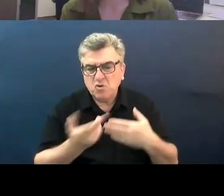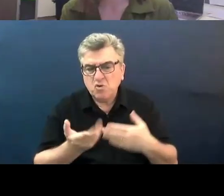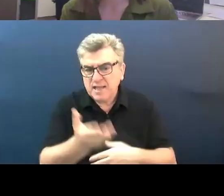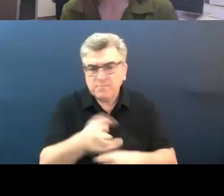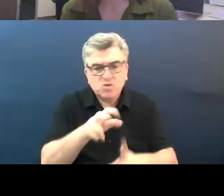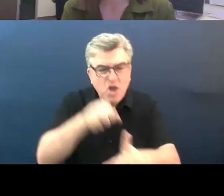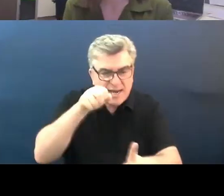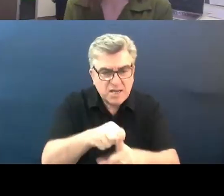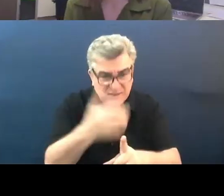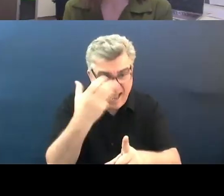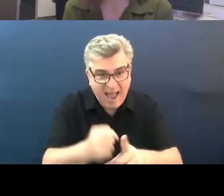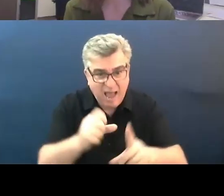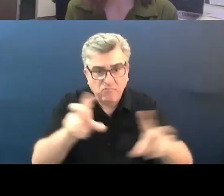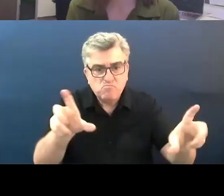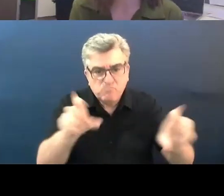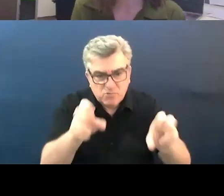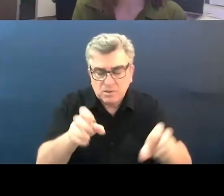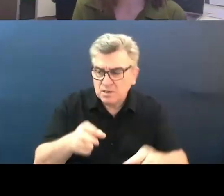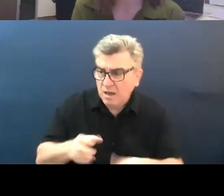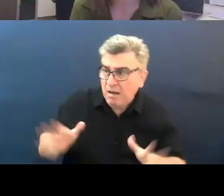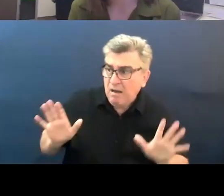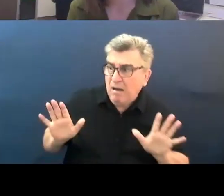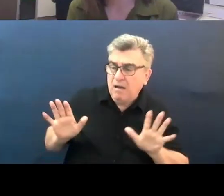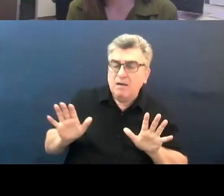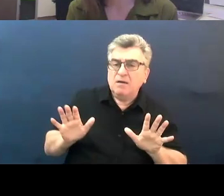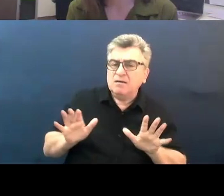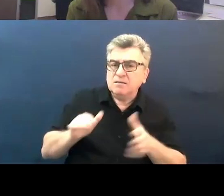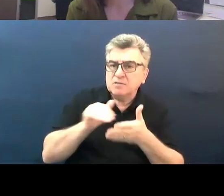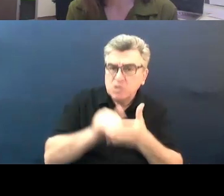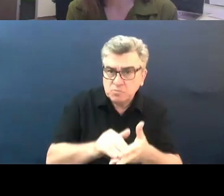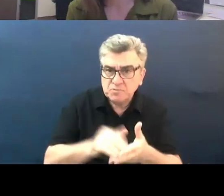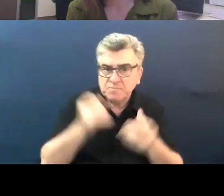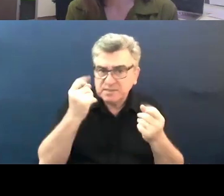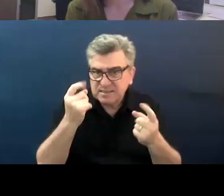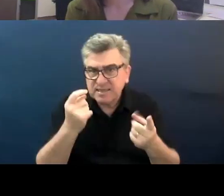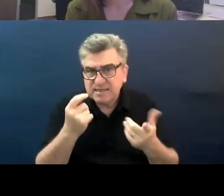particularly for First Nations communities where the understanding is very different